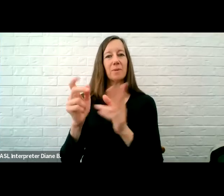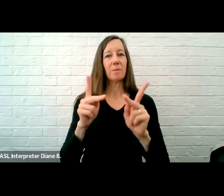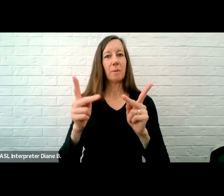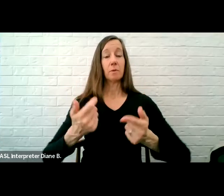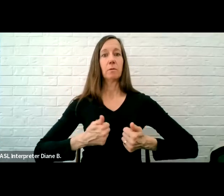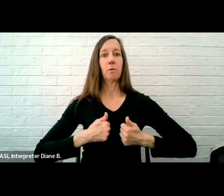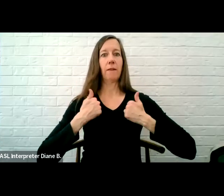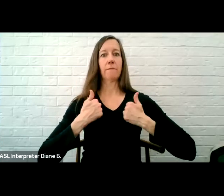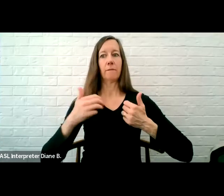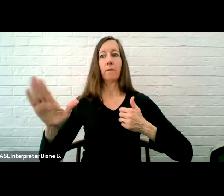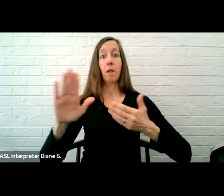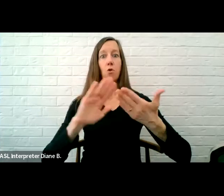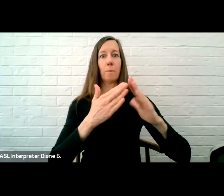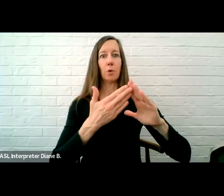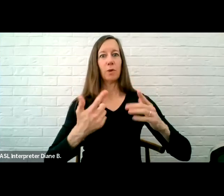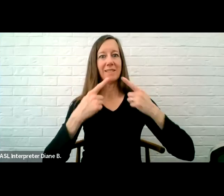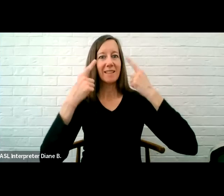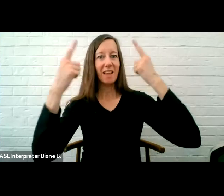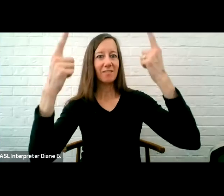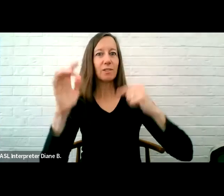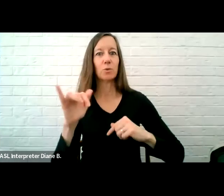especially at a time when perhaps traditional ways of